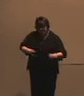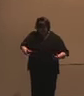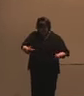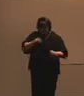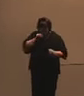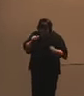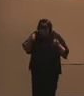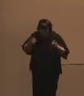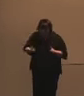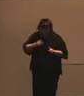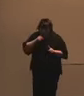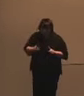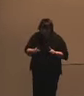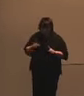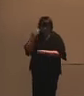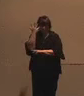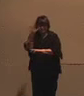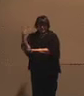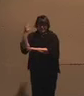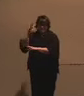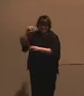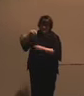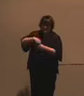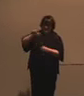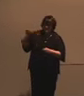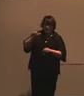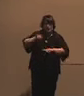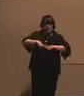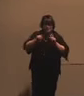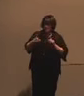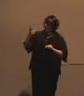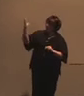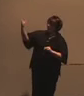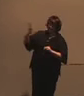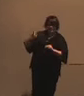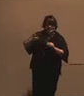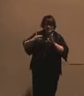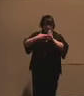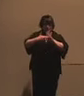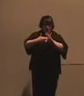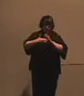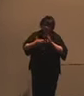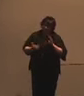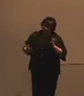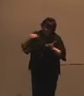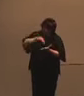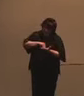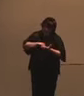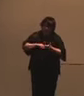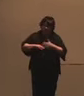but it represents the fundamental part of this library in one photo.